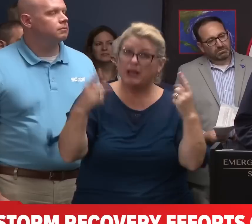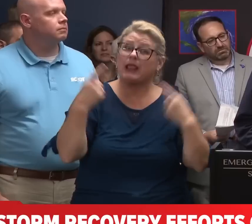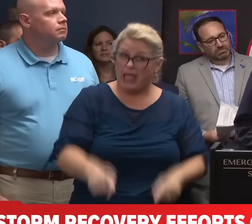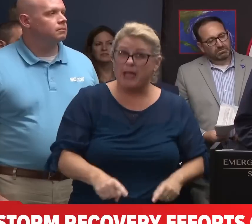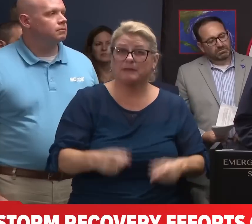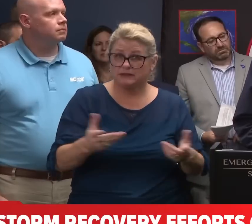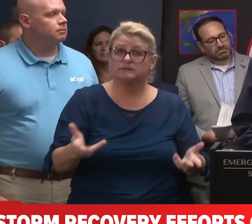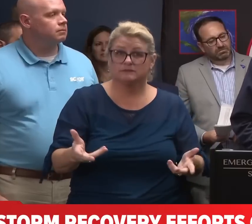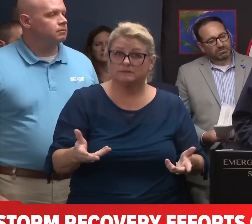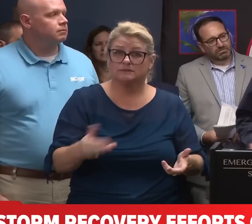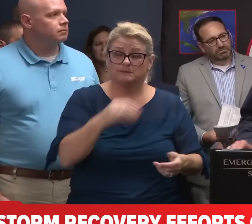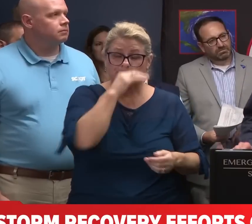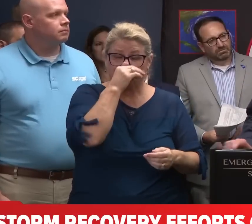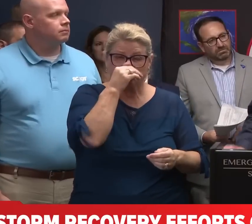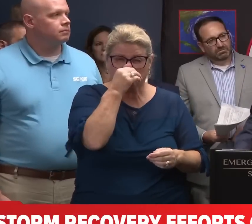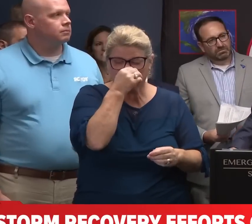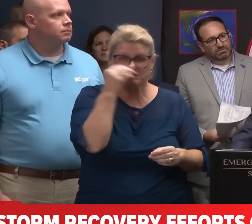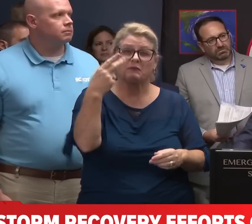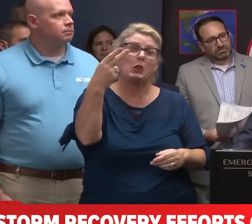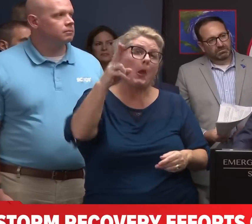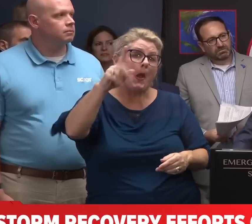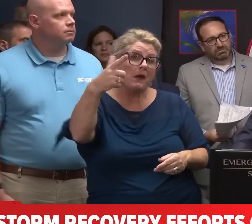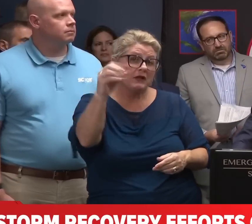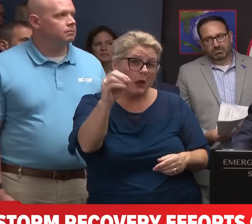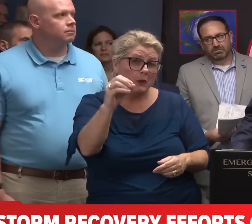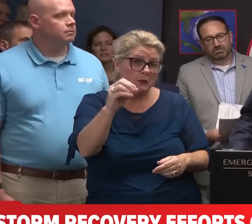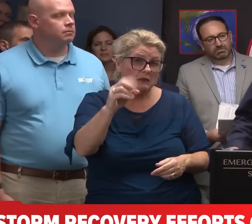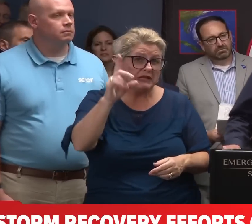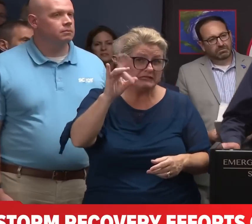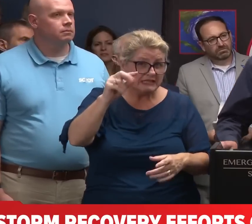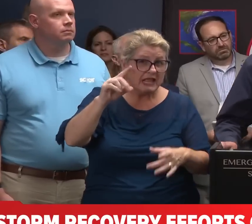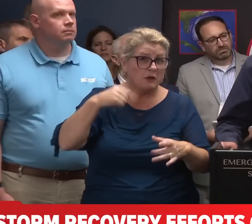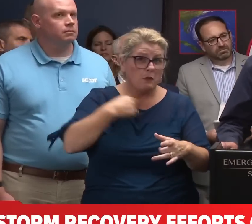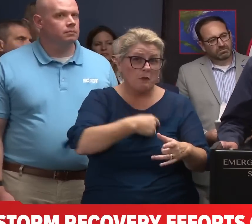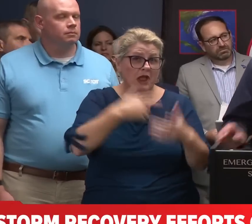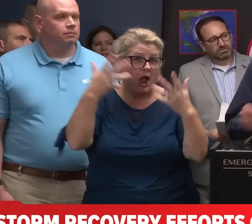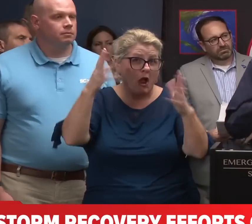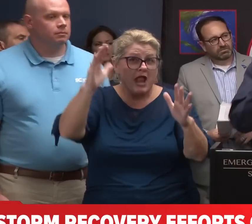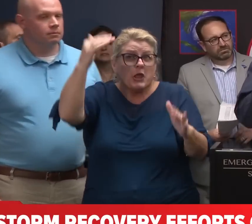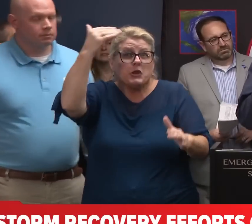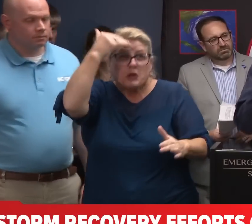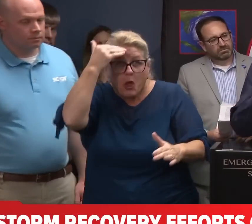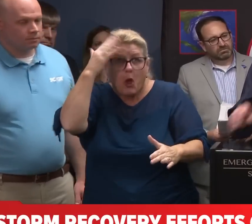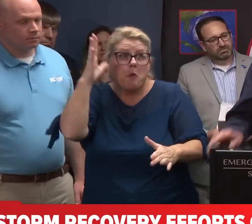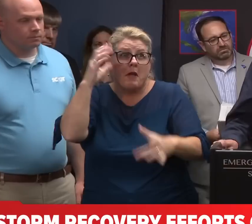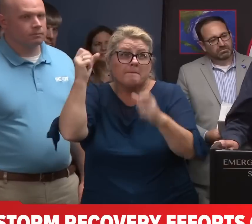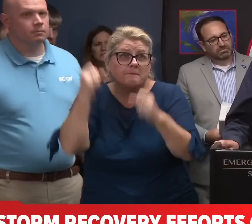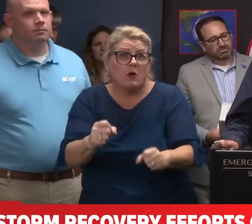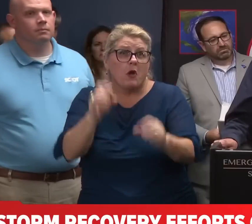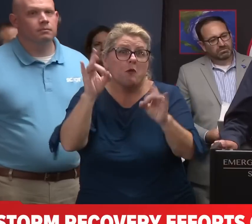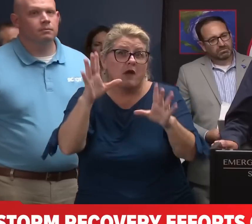Uh, I, I don't know if Hugo was predicted to be as strong as it was, but it, it certainly was very, very strong.